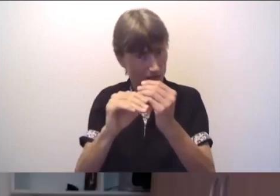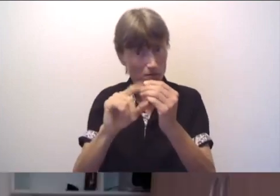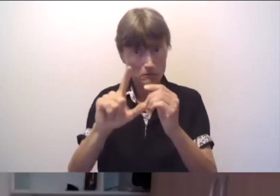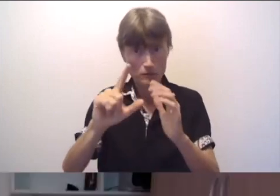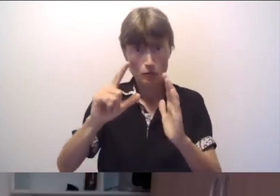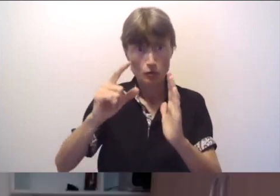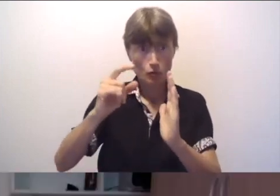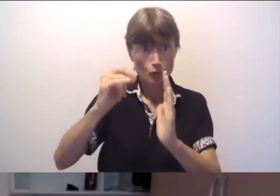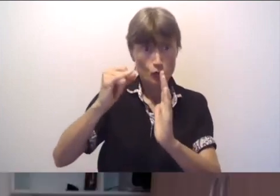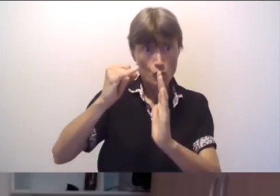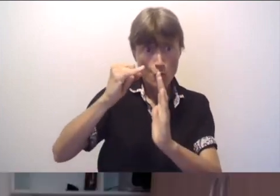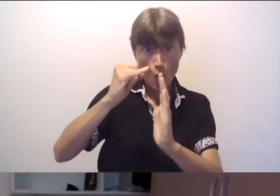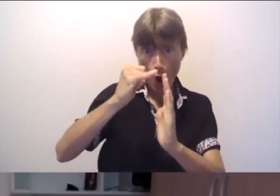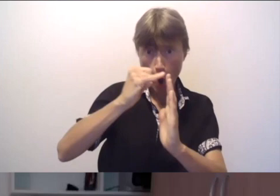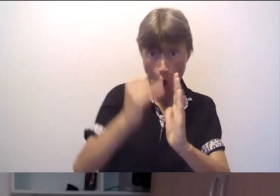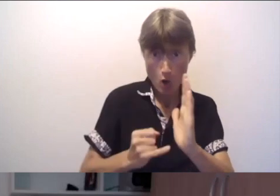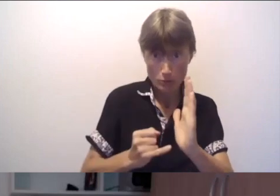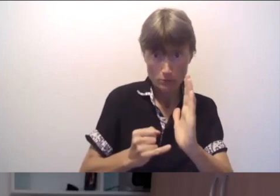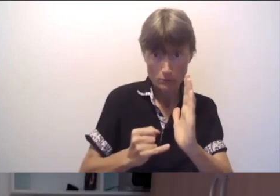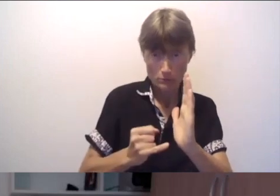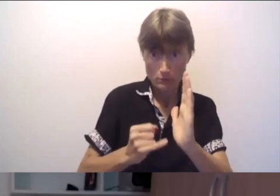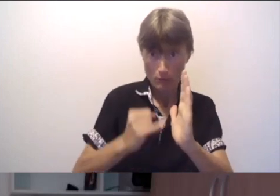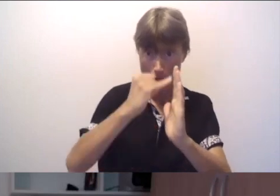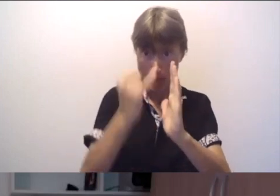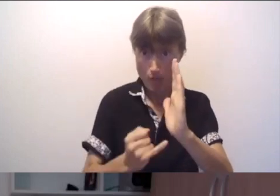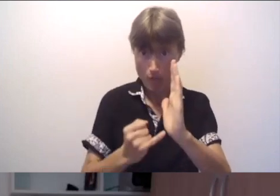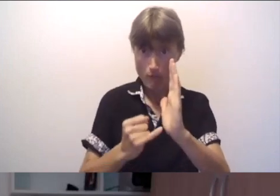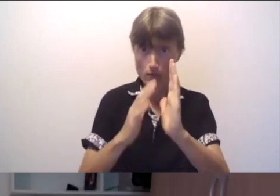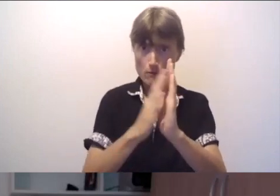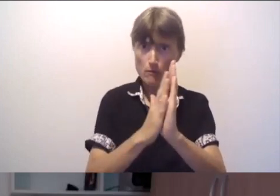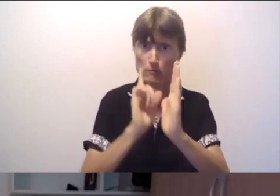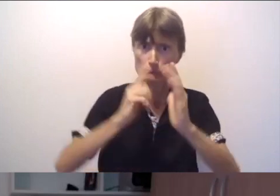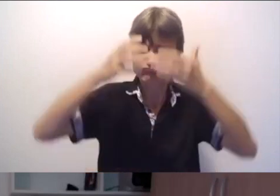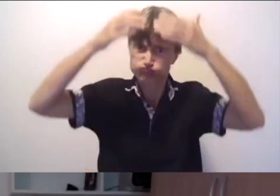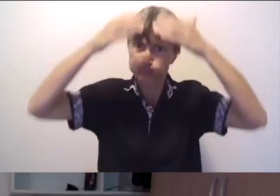is life all life is work um so